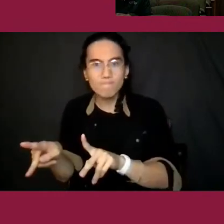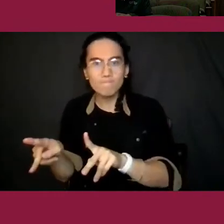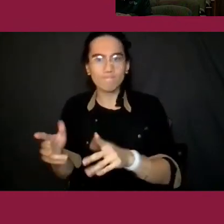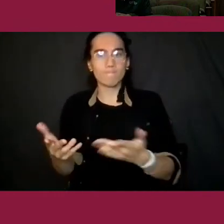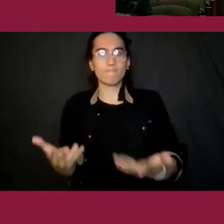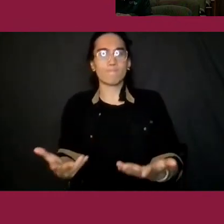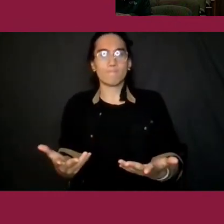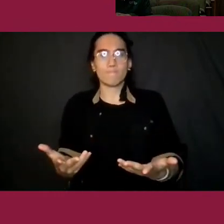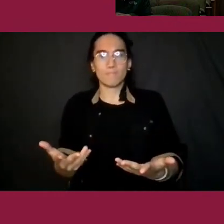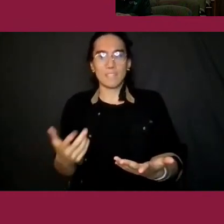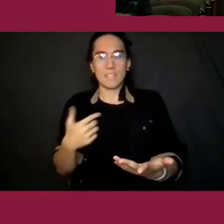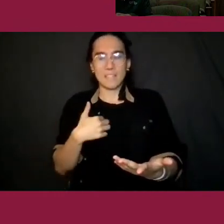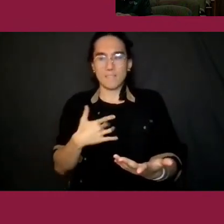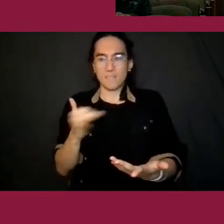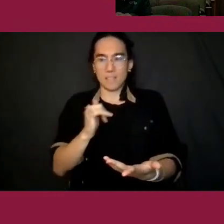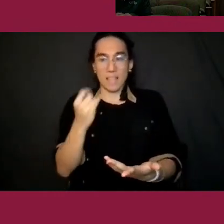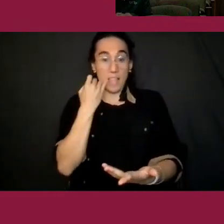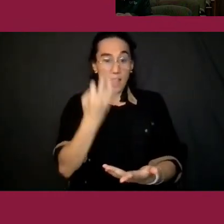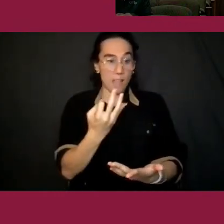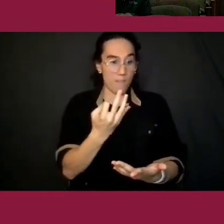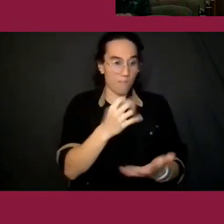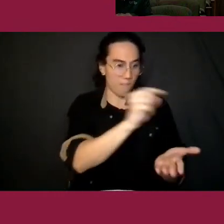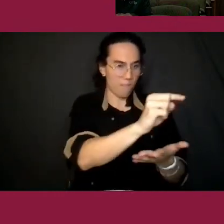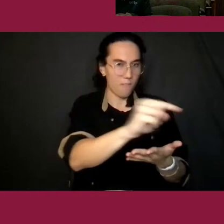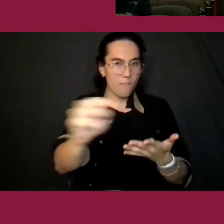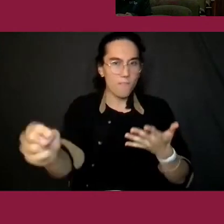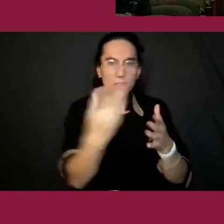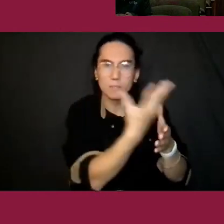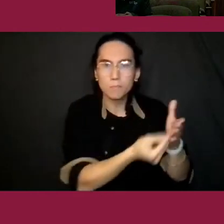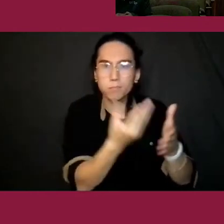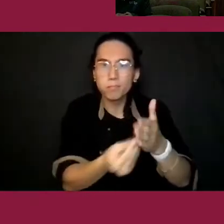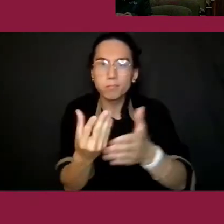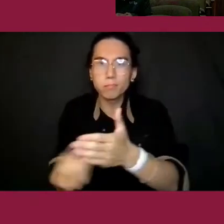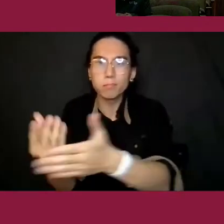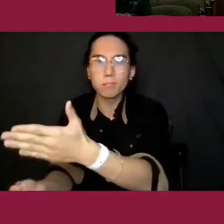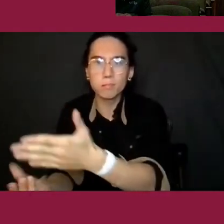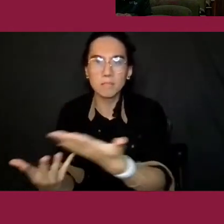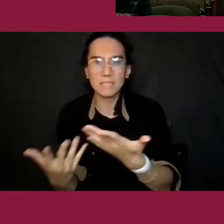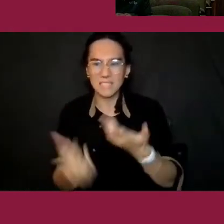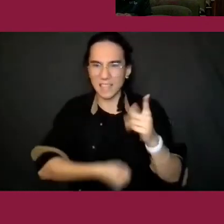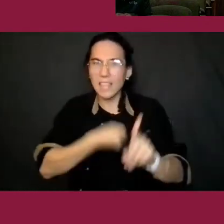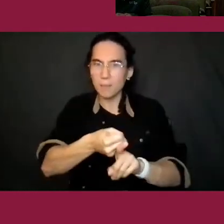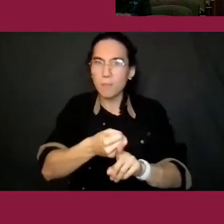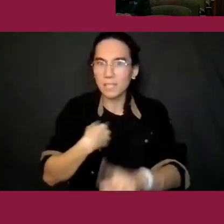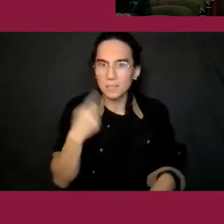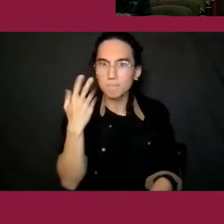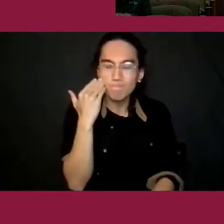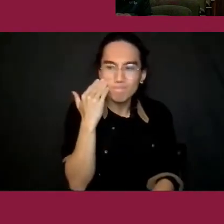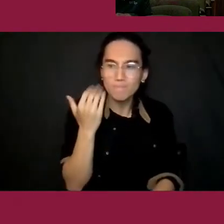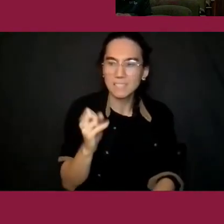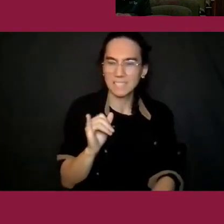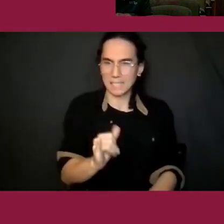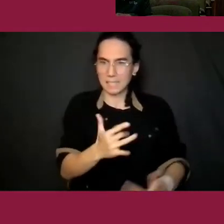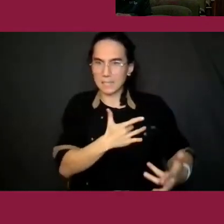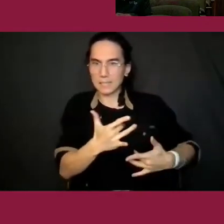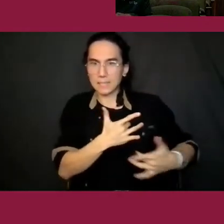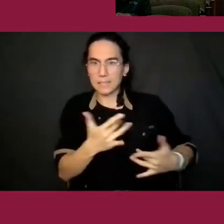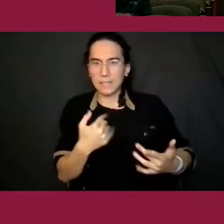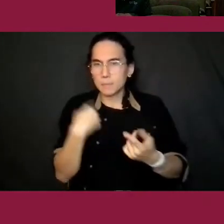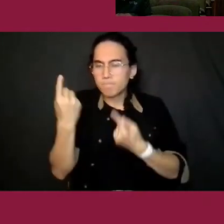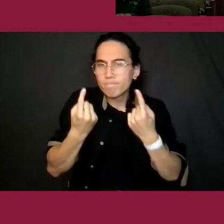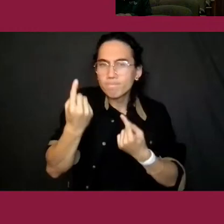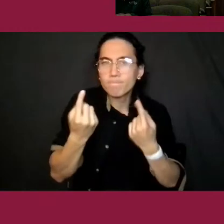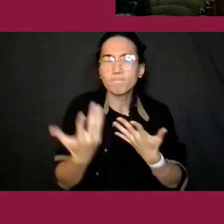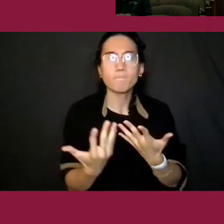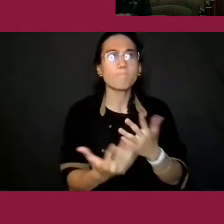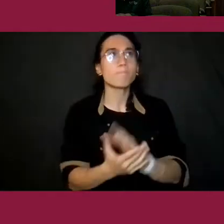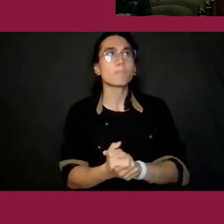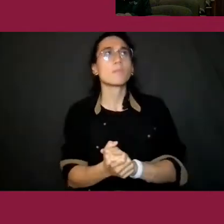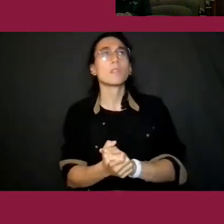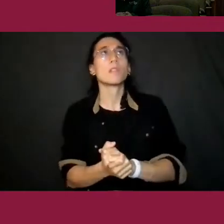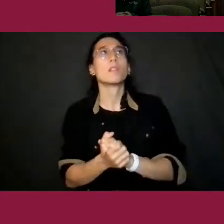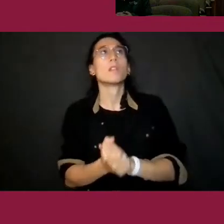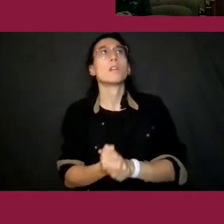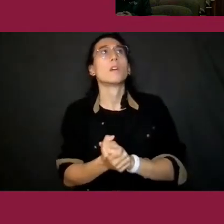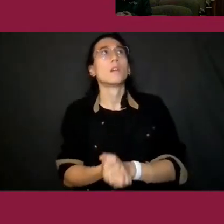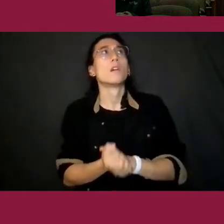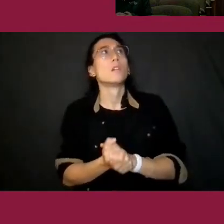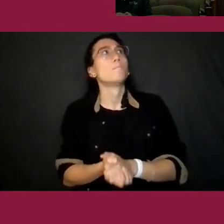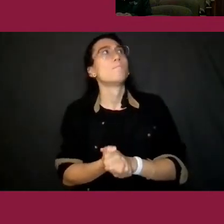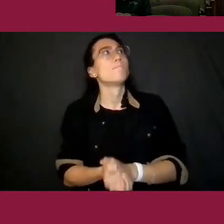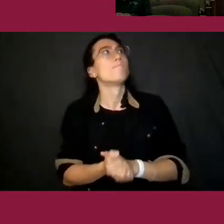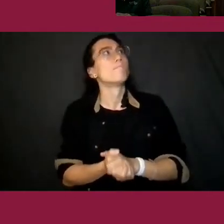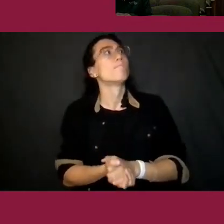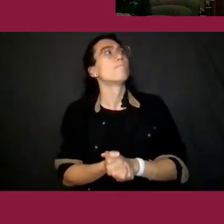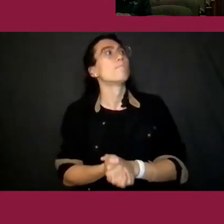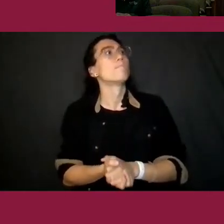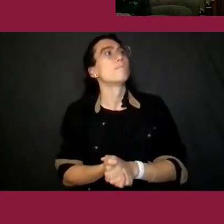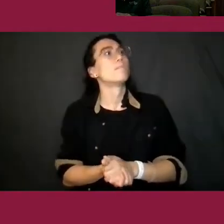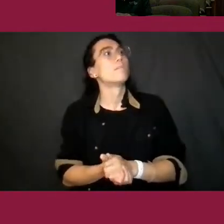and I'm wondering, um, how much of the training, well, actually, I